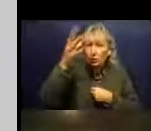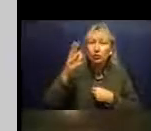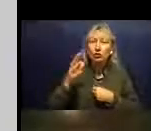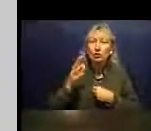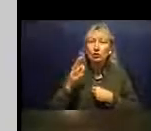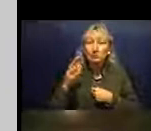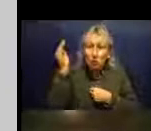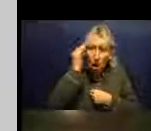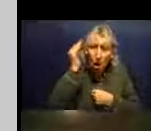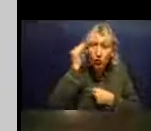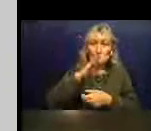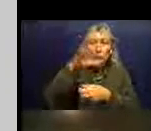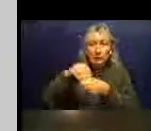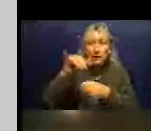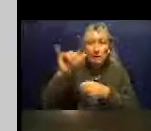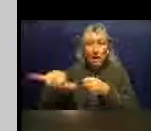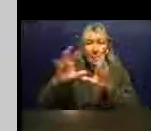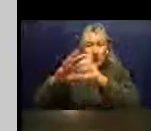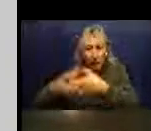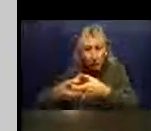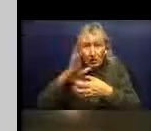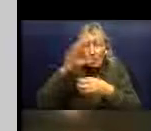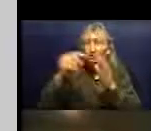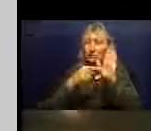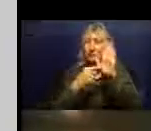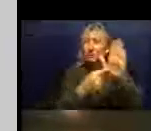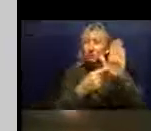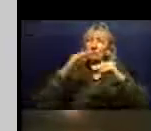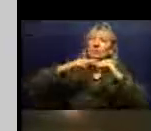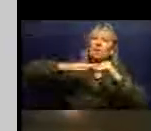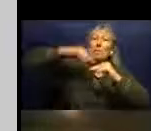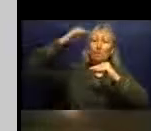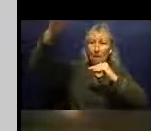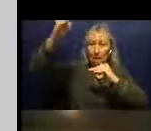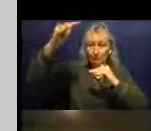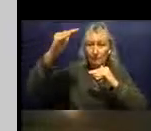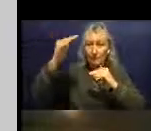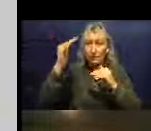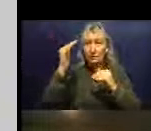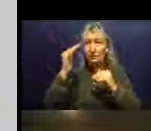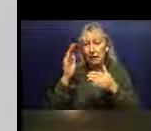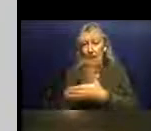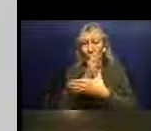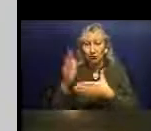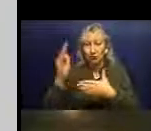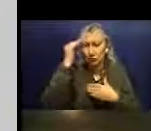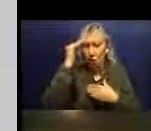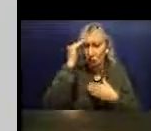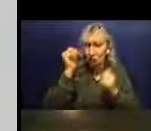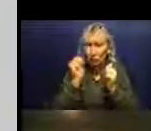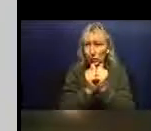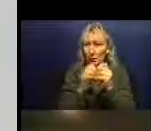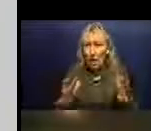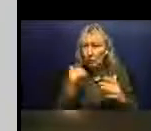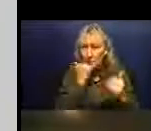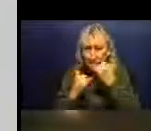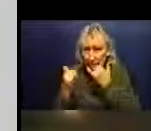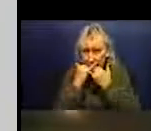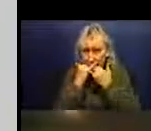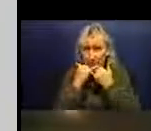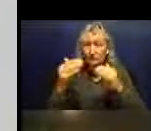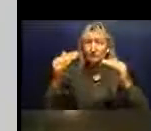6 to 9 is very good. The response provides useful information while showing experience and knowledge within the category.